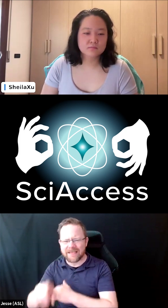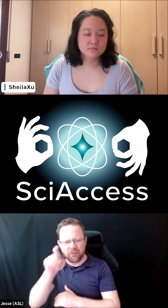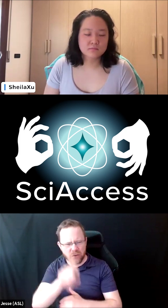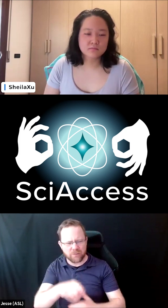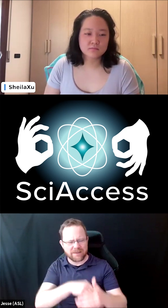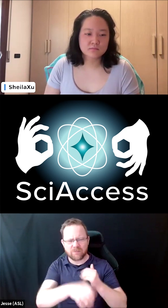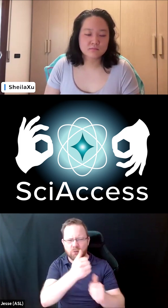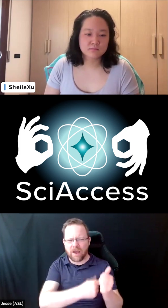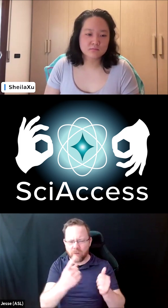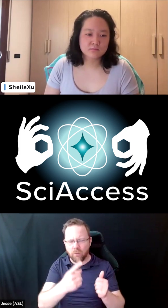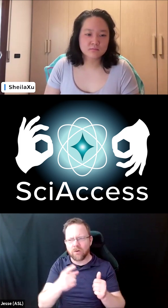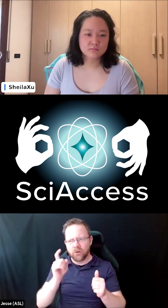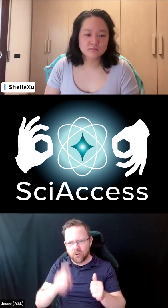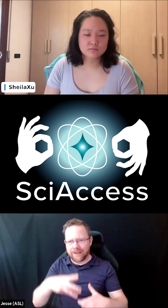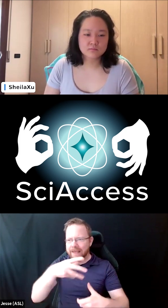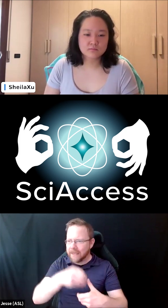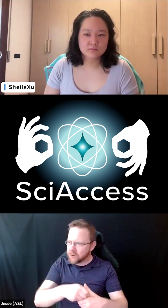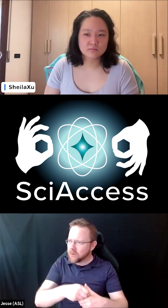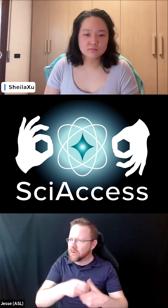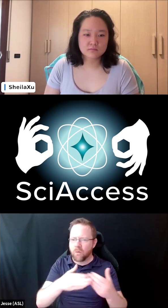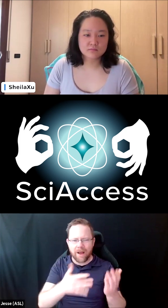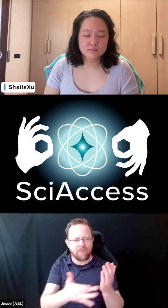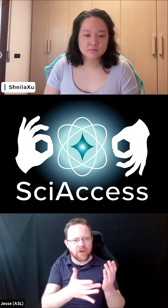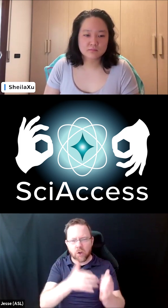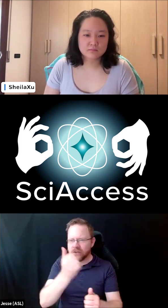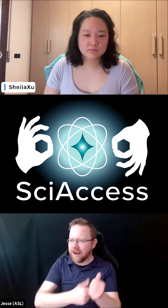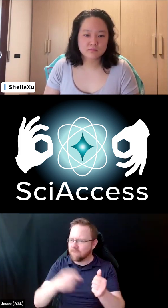the ground up if we can do that from space when we